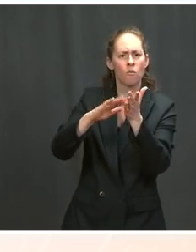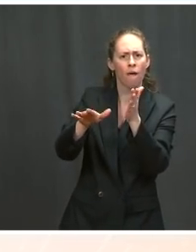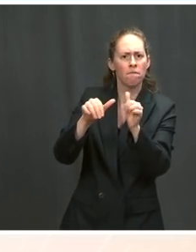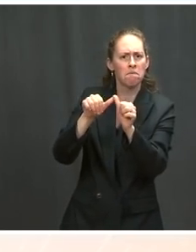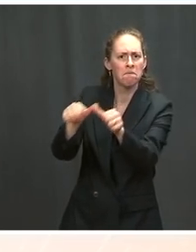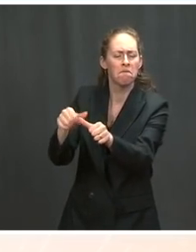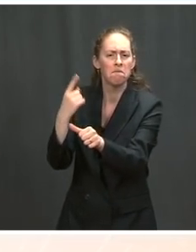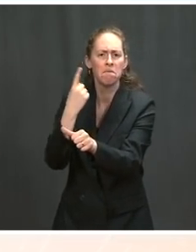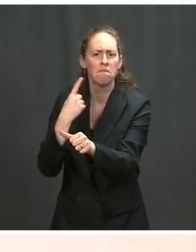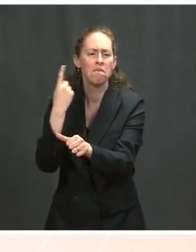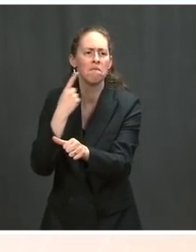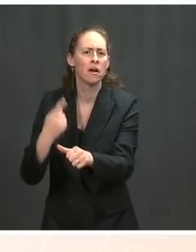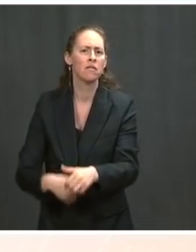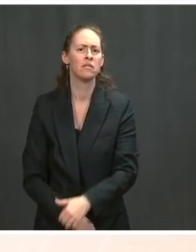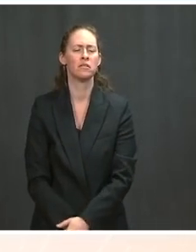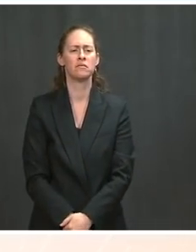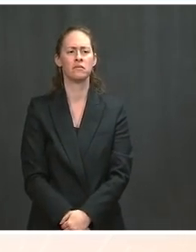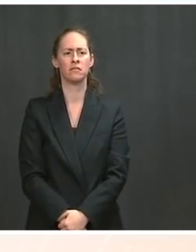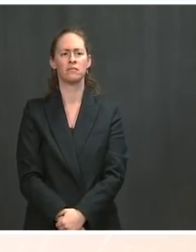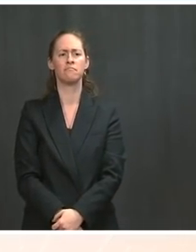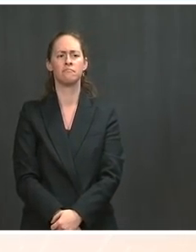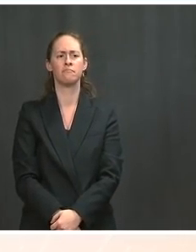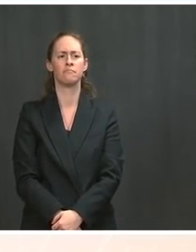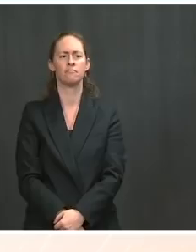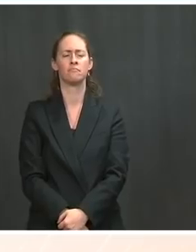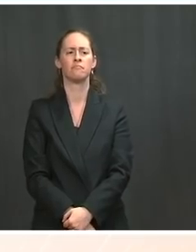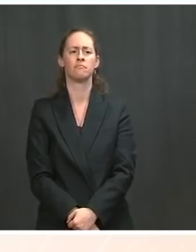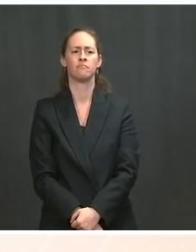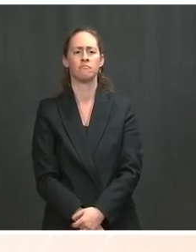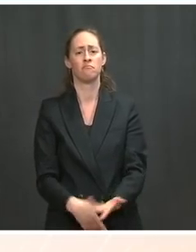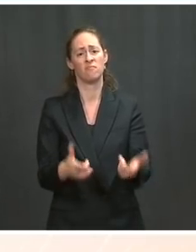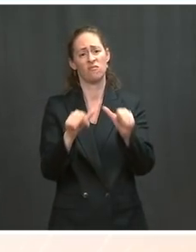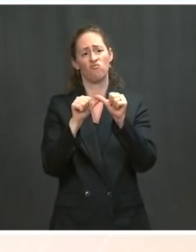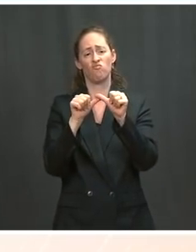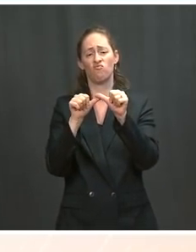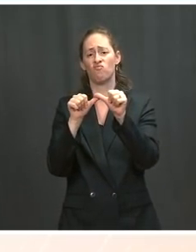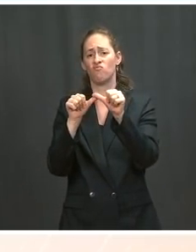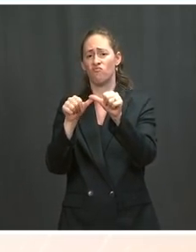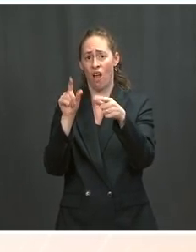as it is needed to address the supply. So I don't -- I don't have an additional number of days or weeks for you.